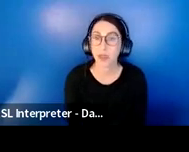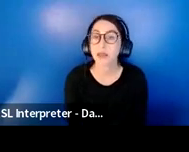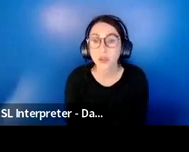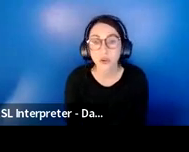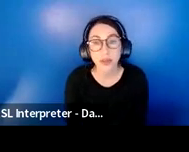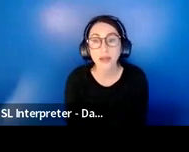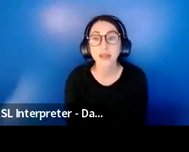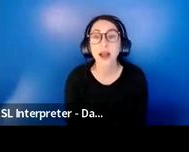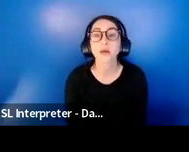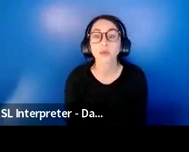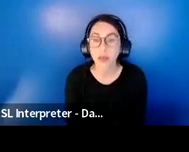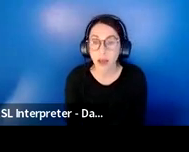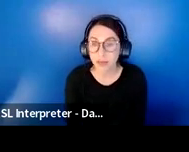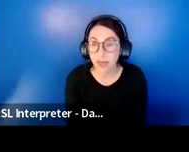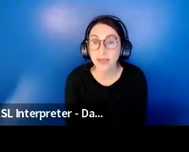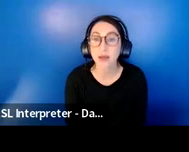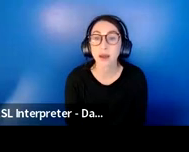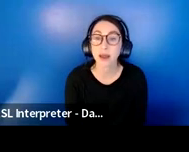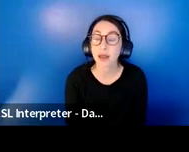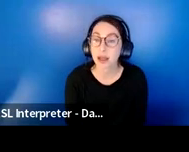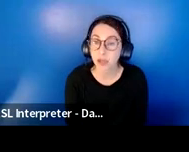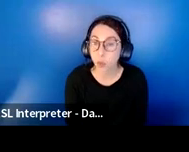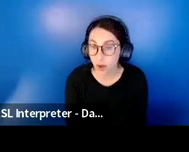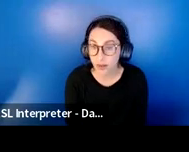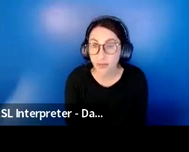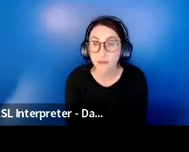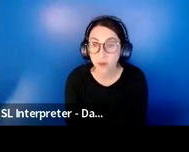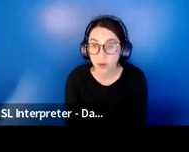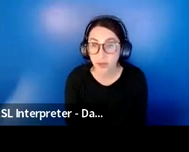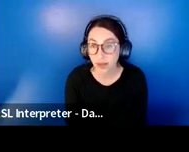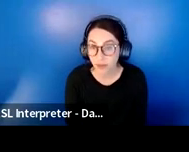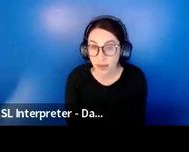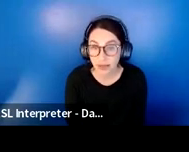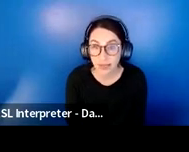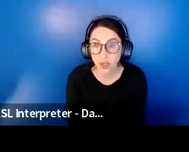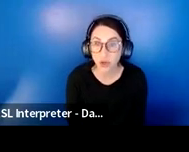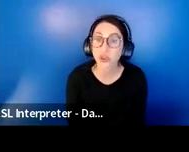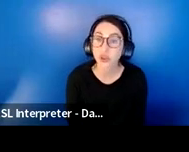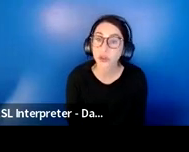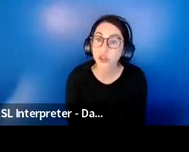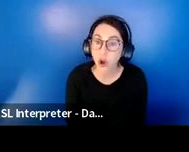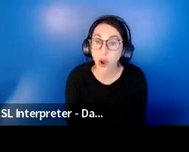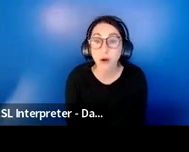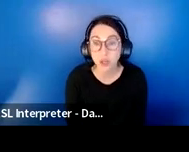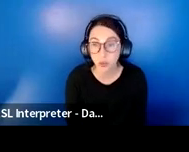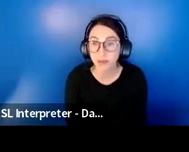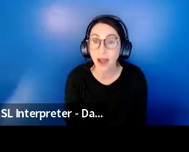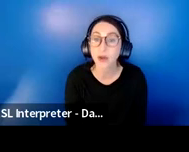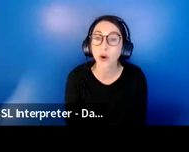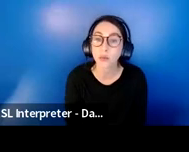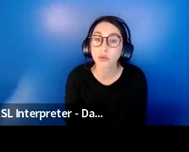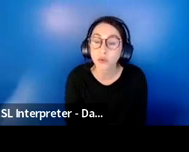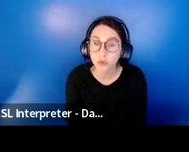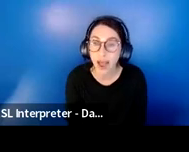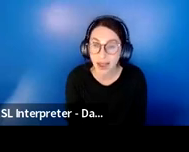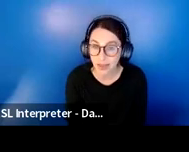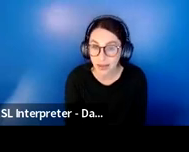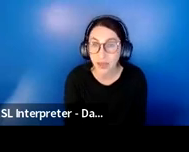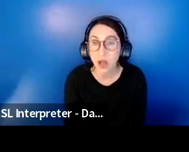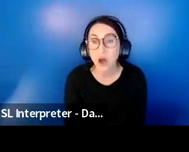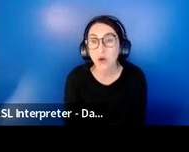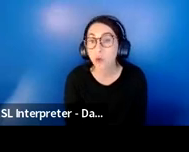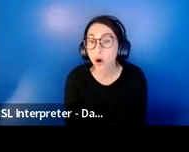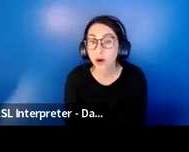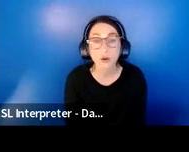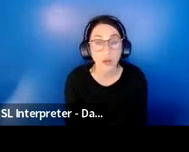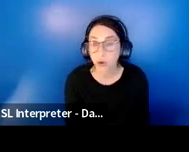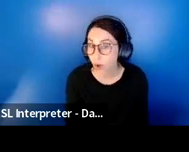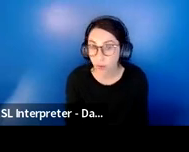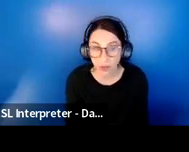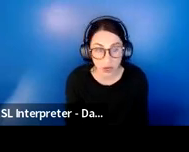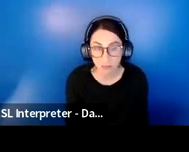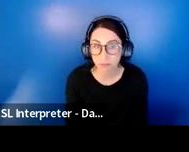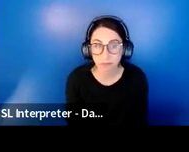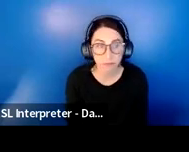ASL Interpreter - Danielle: These are things that I really emphasize in my ASL 1 in the First Level of ASL, so students know how to provide or improve access for general population.